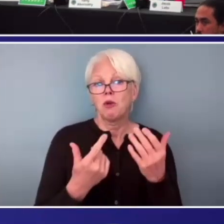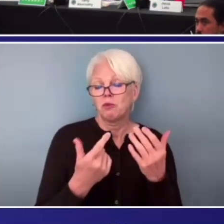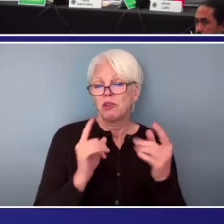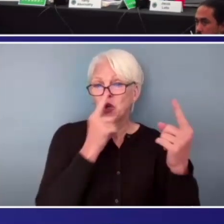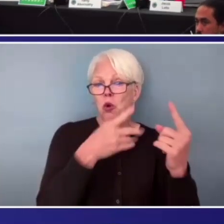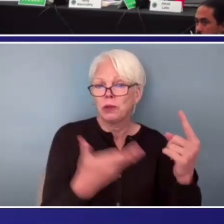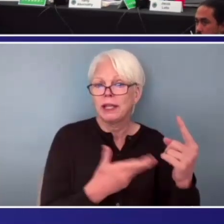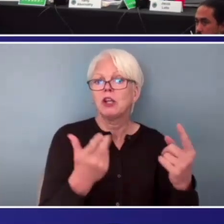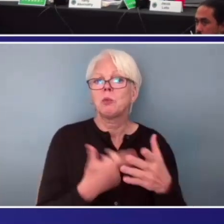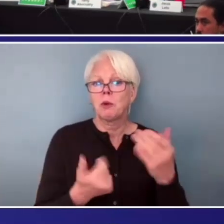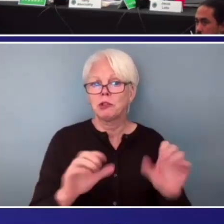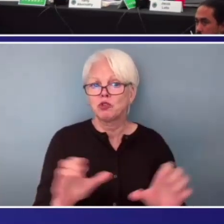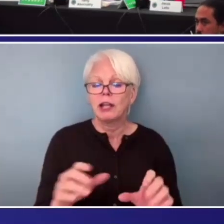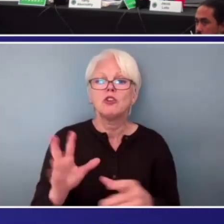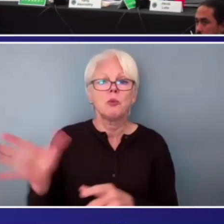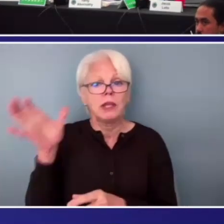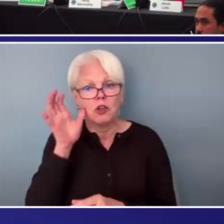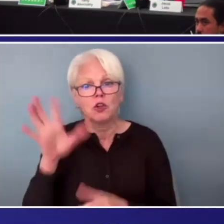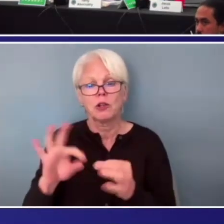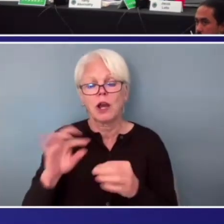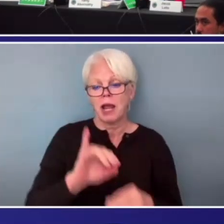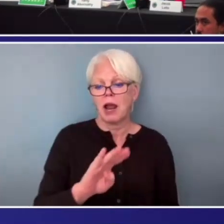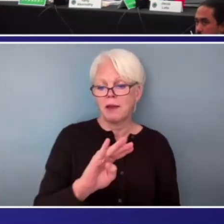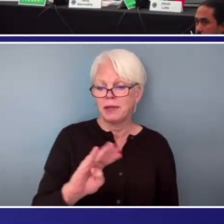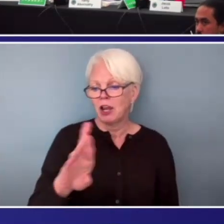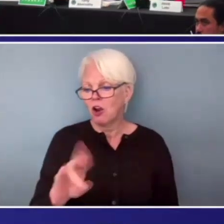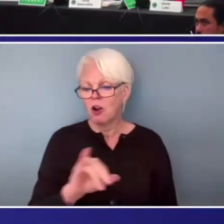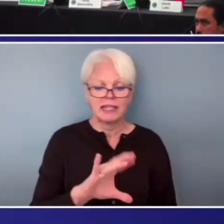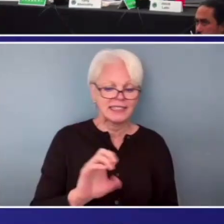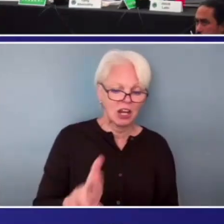from you about the IBR and the ICR and this and everything else. And so what we're